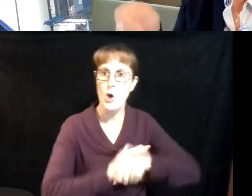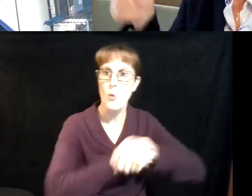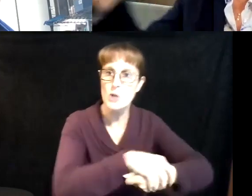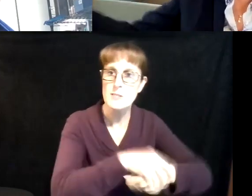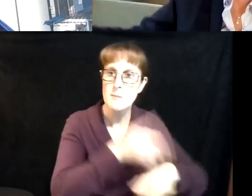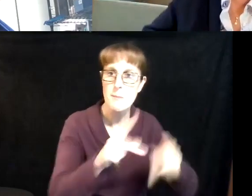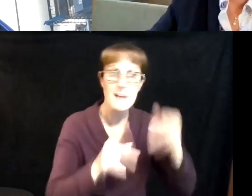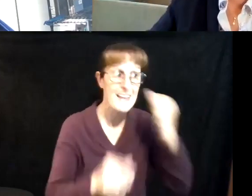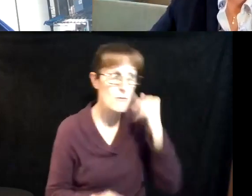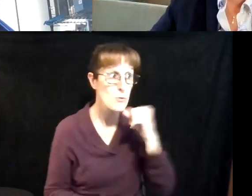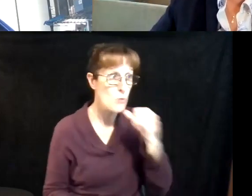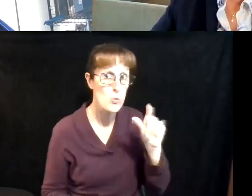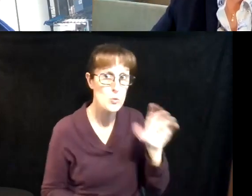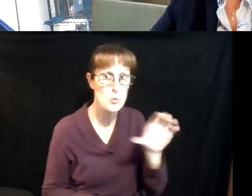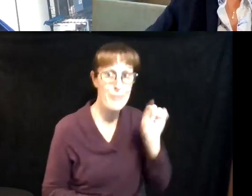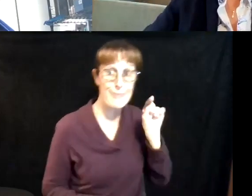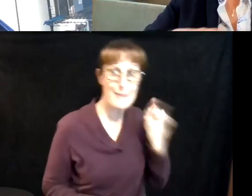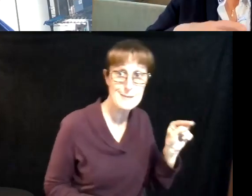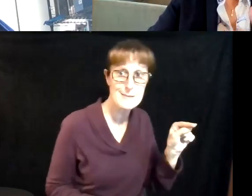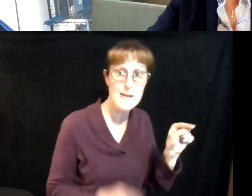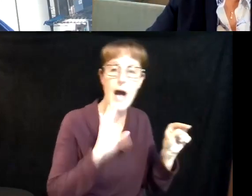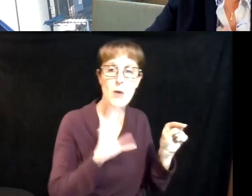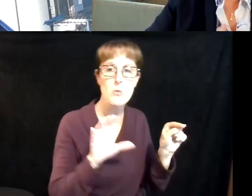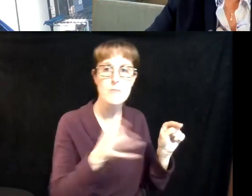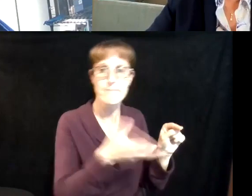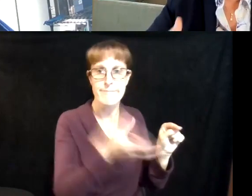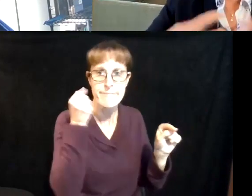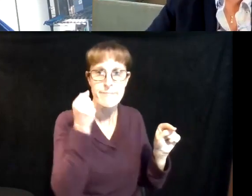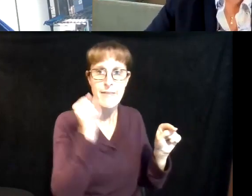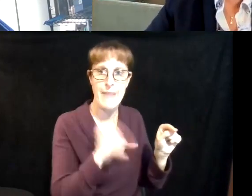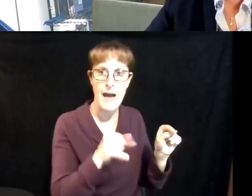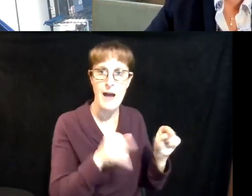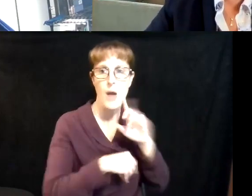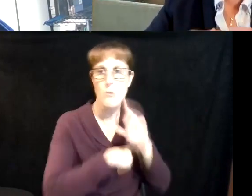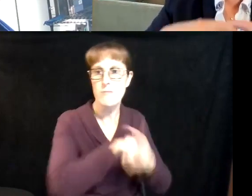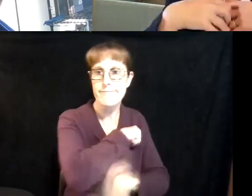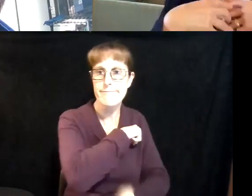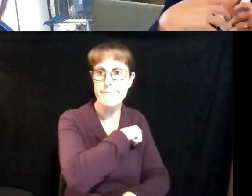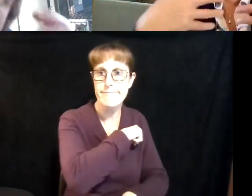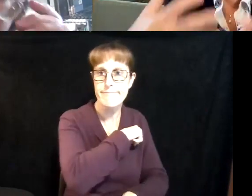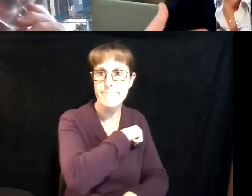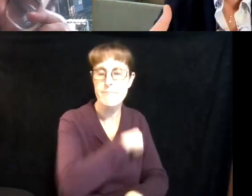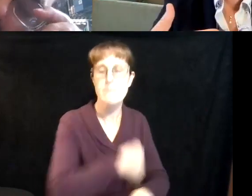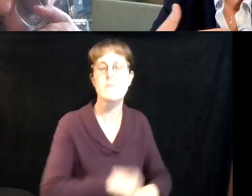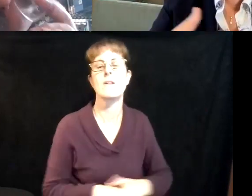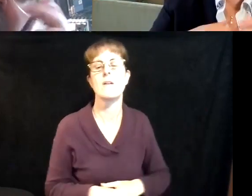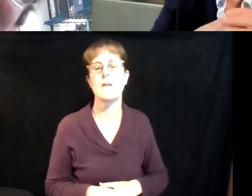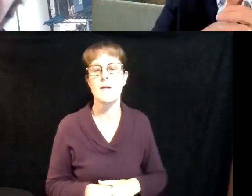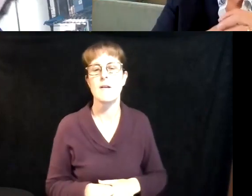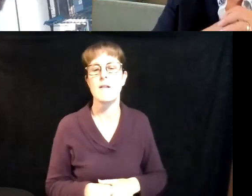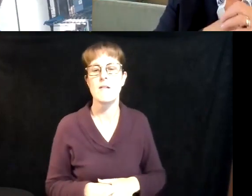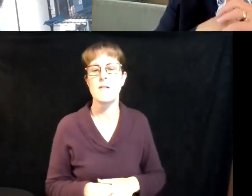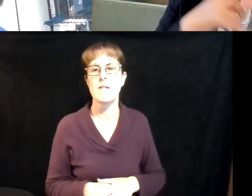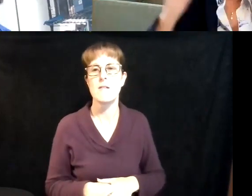you can't do this. Many of the things that we have incorporated into our lexicon are